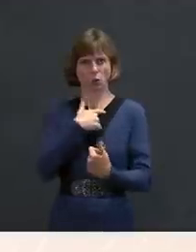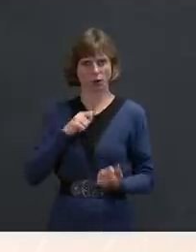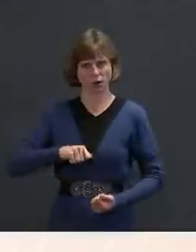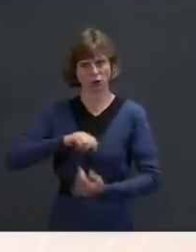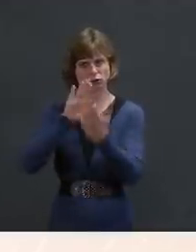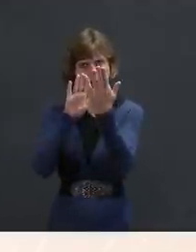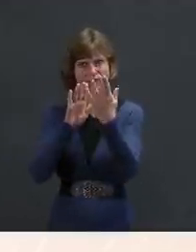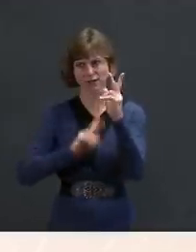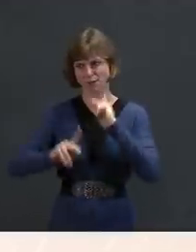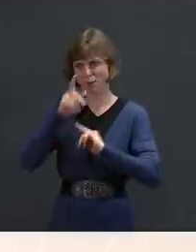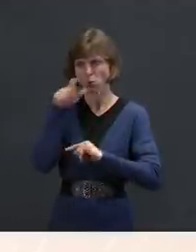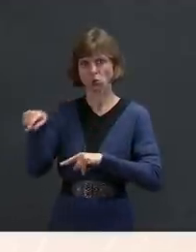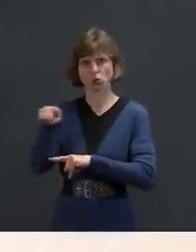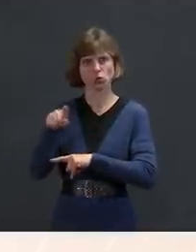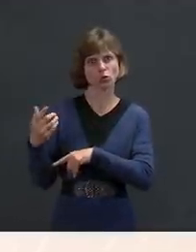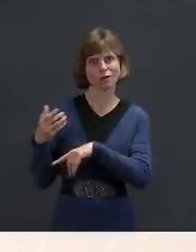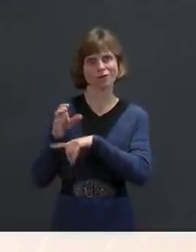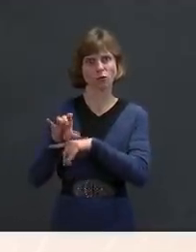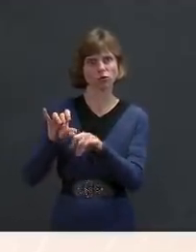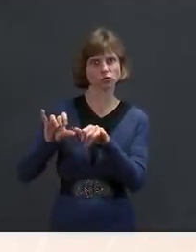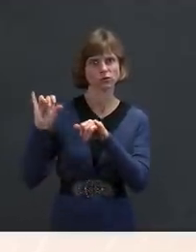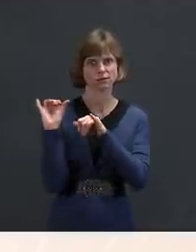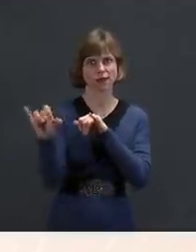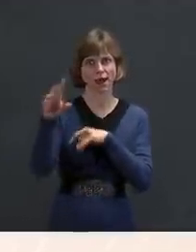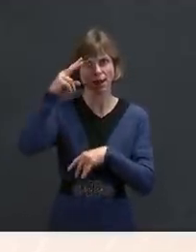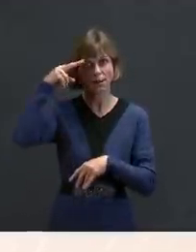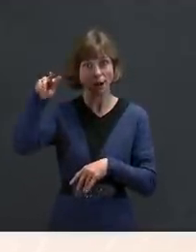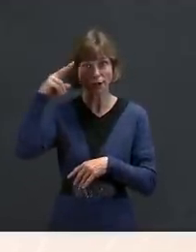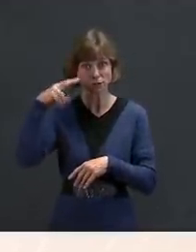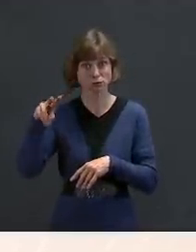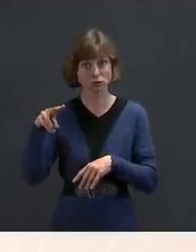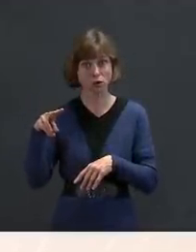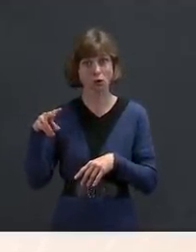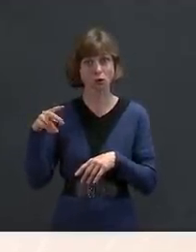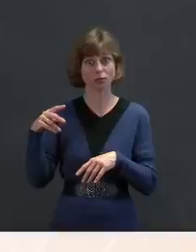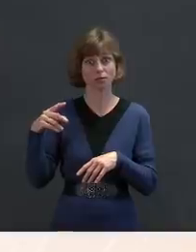who were forced into the "Remain in Mexico" program under the prior administration.